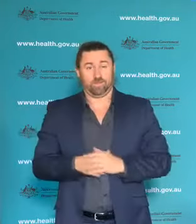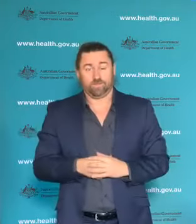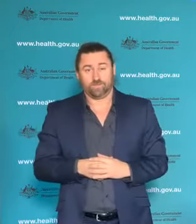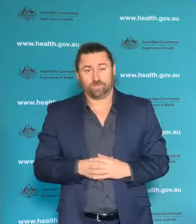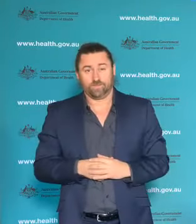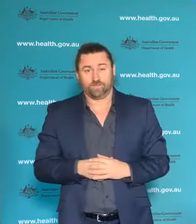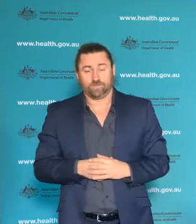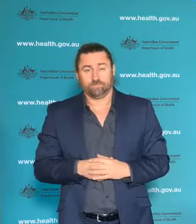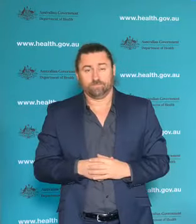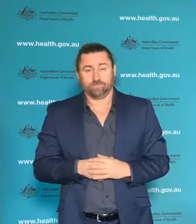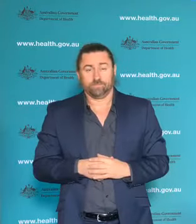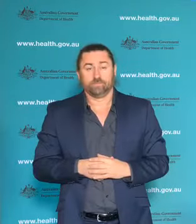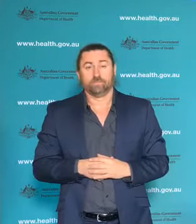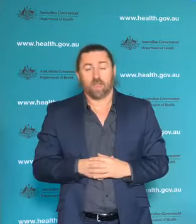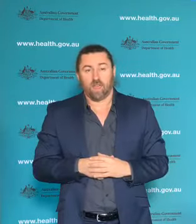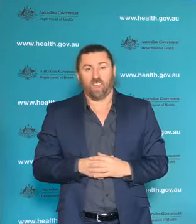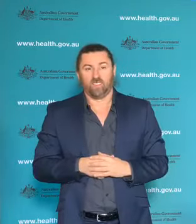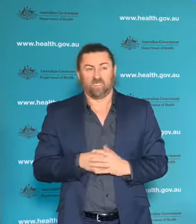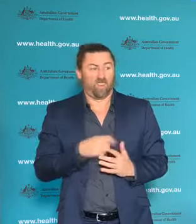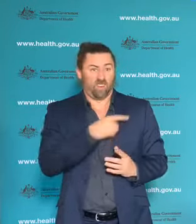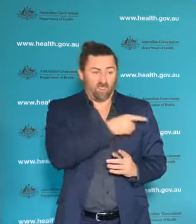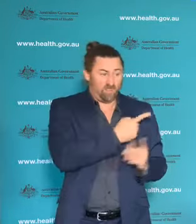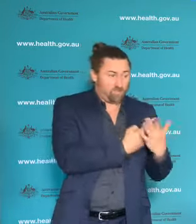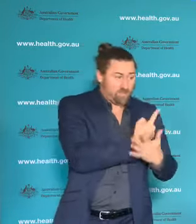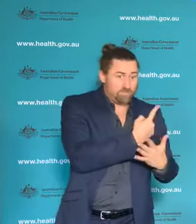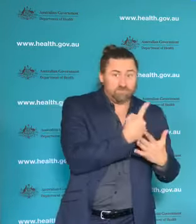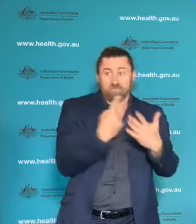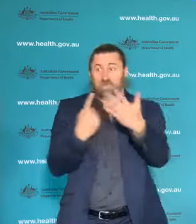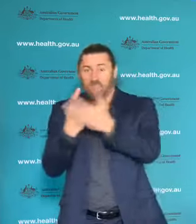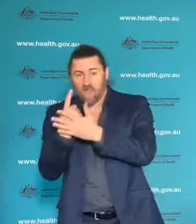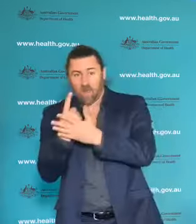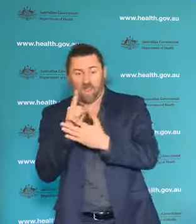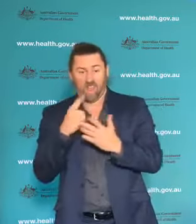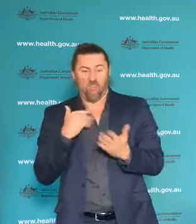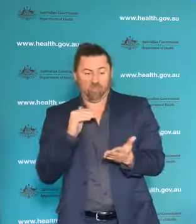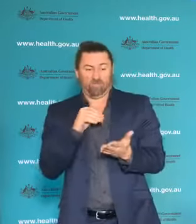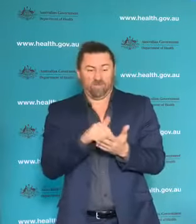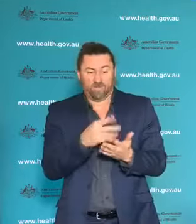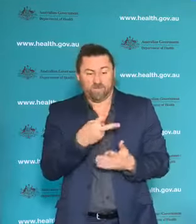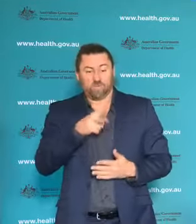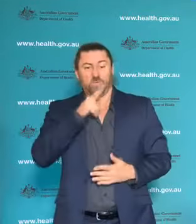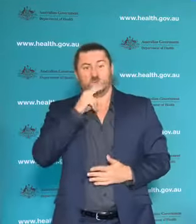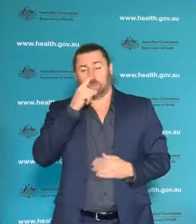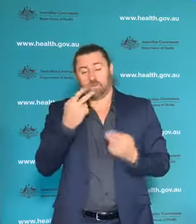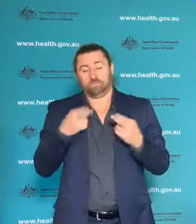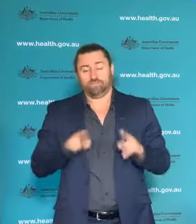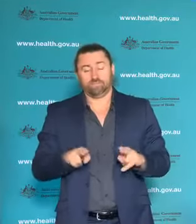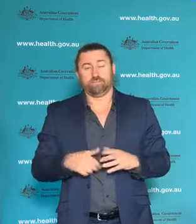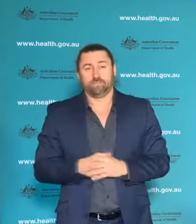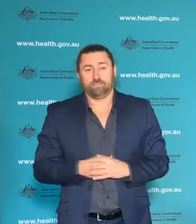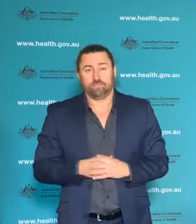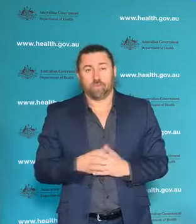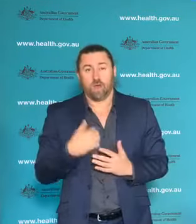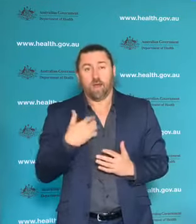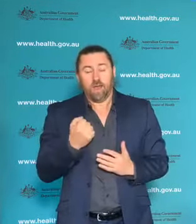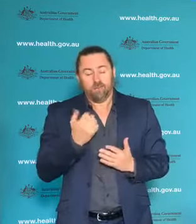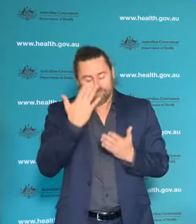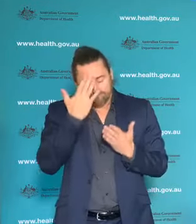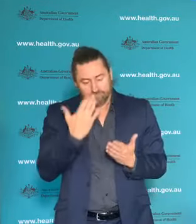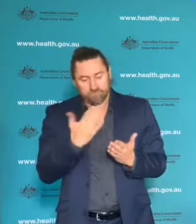And today we report that 200 people have died in our country. Our thoughts are with those who have lost their lives to COVID-19